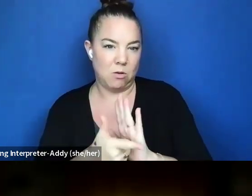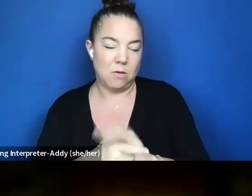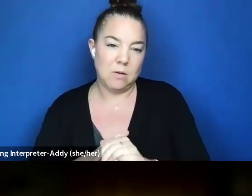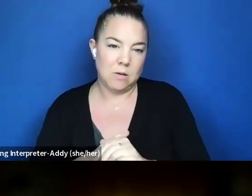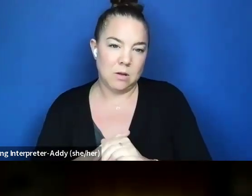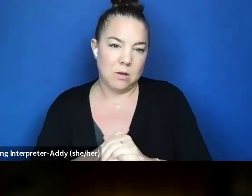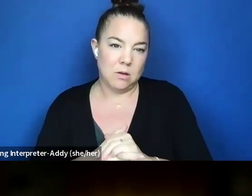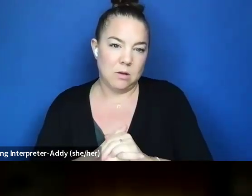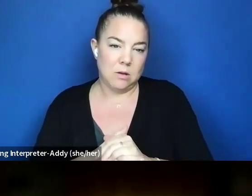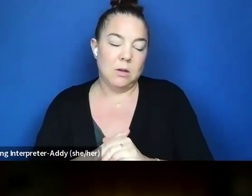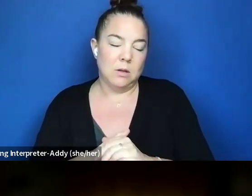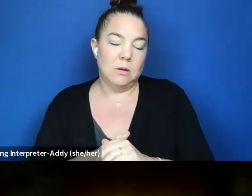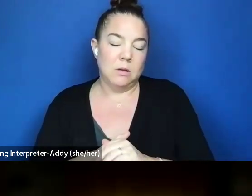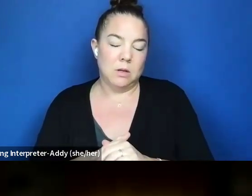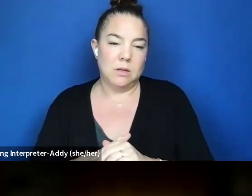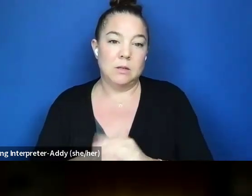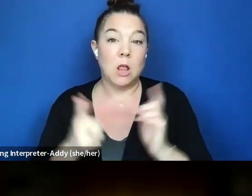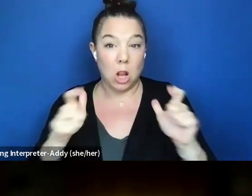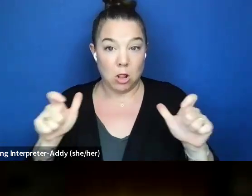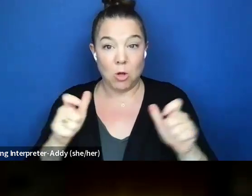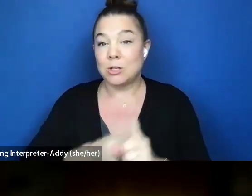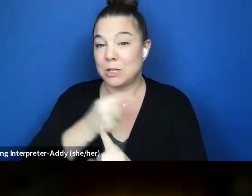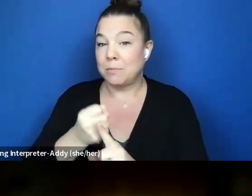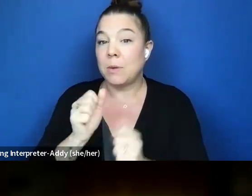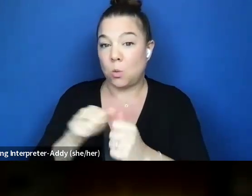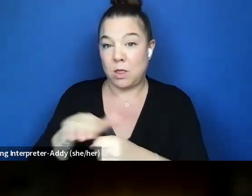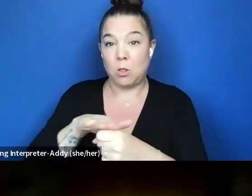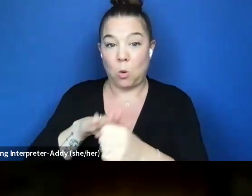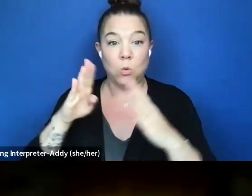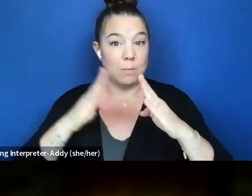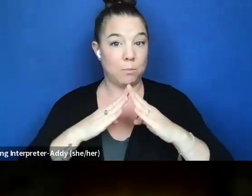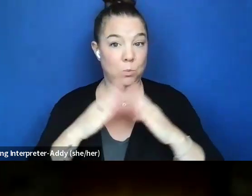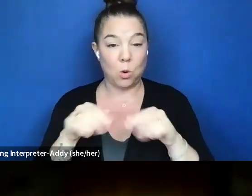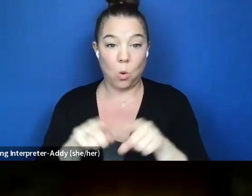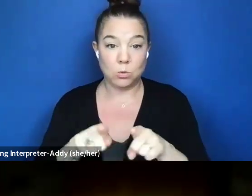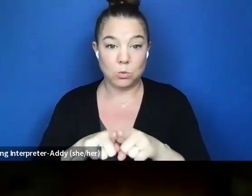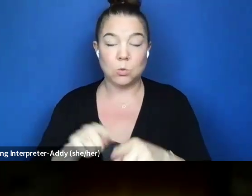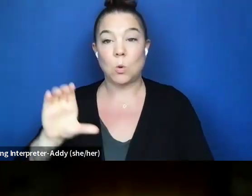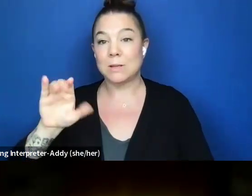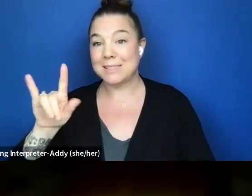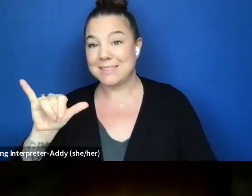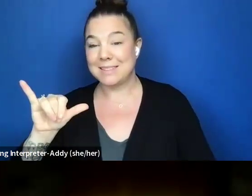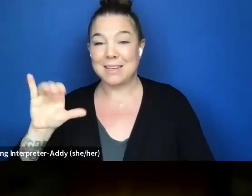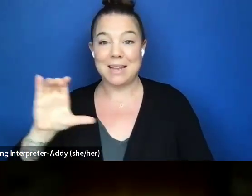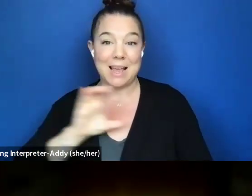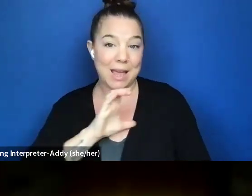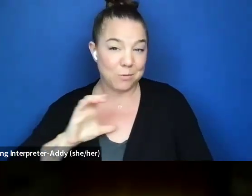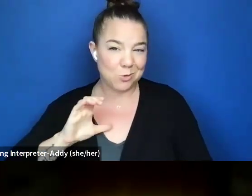Brooke Wilson (she/her): you can. You can have a real large impact in your local community as well. You know your city councils and things of that nature.